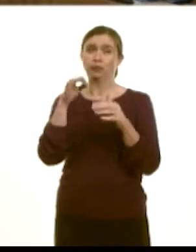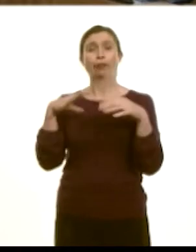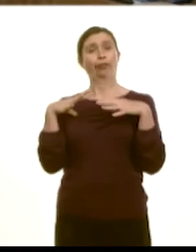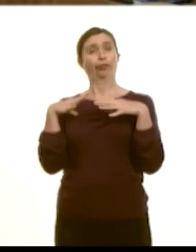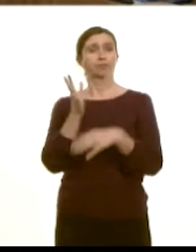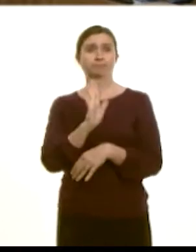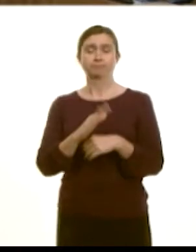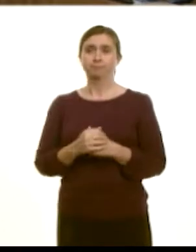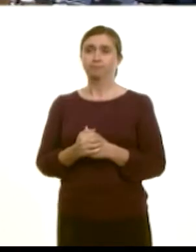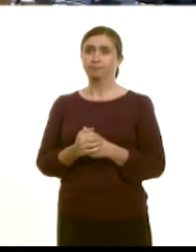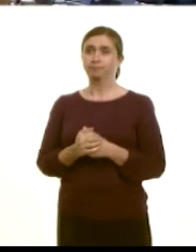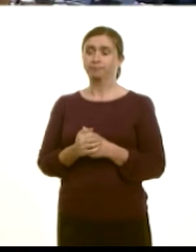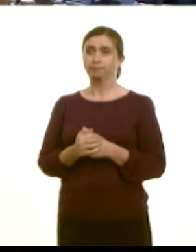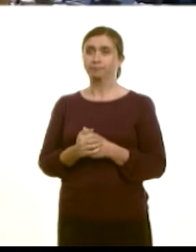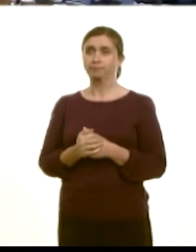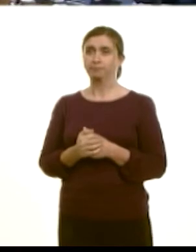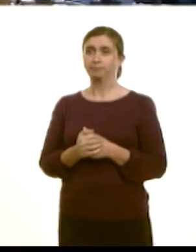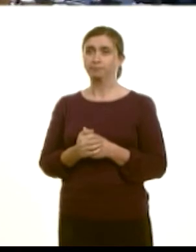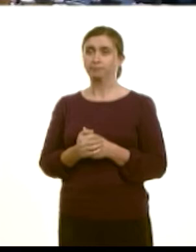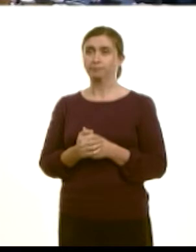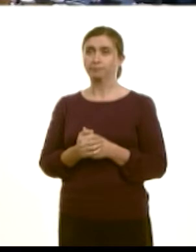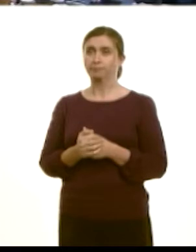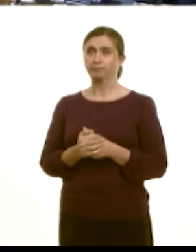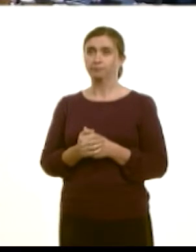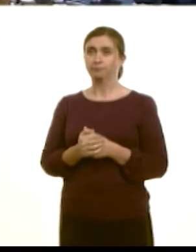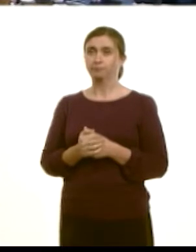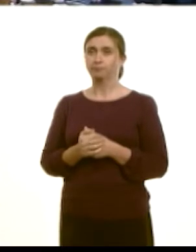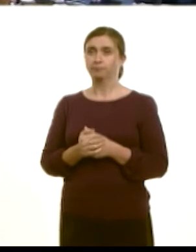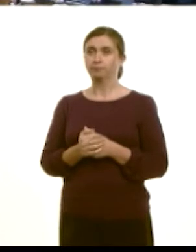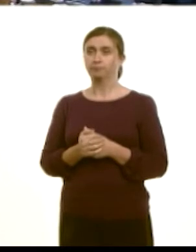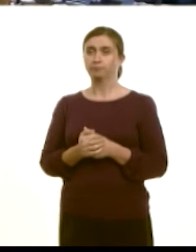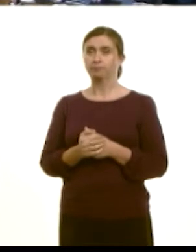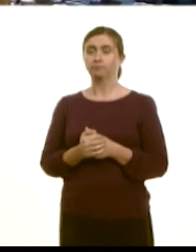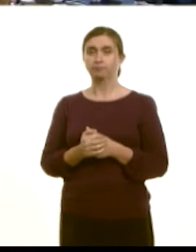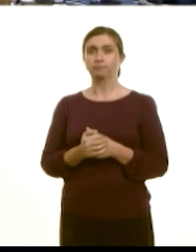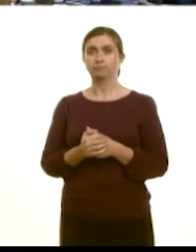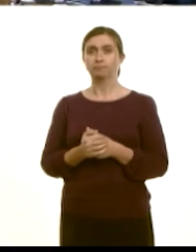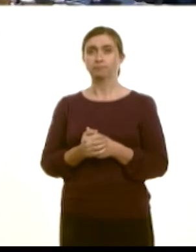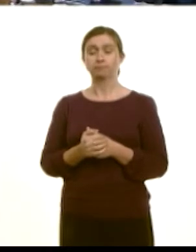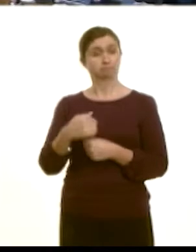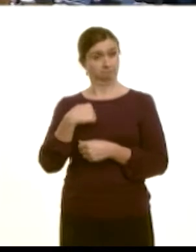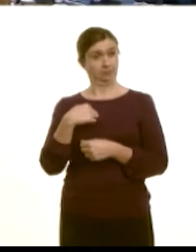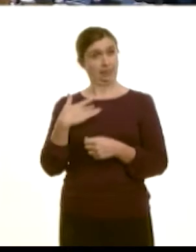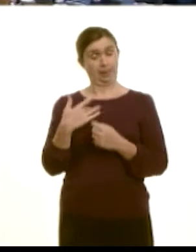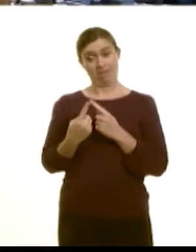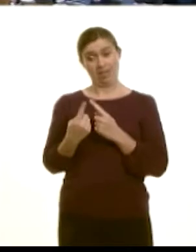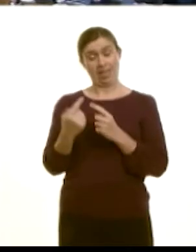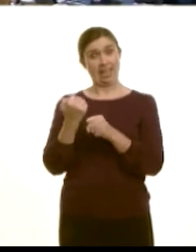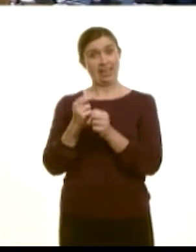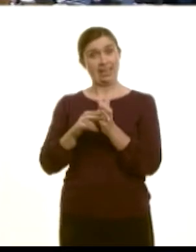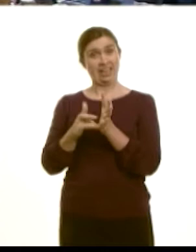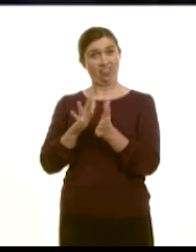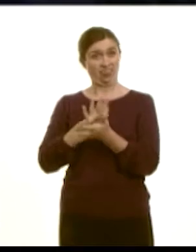Bethan Jenkins: As someone who lives close to Glynneath, I welcome the fact that things